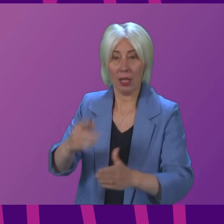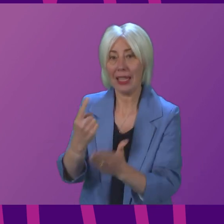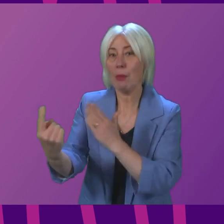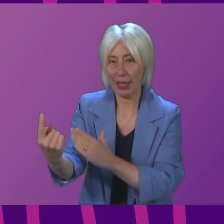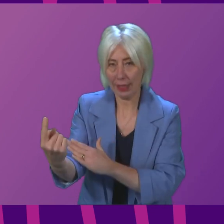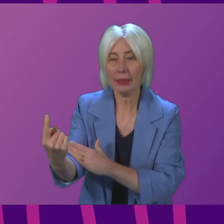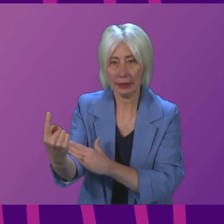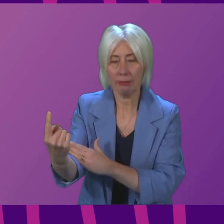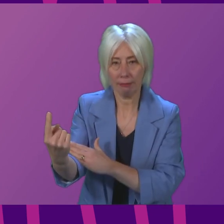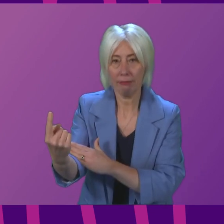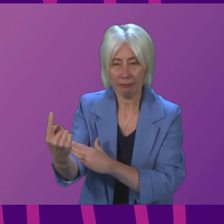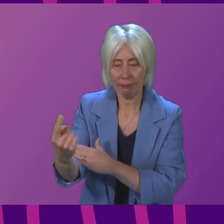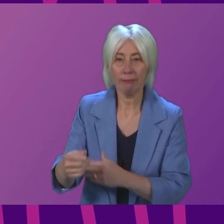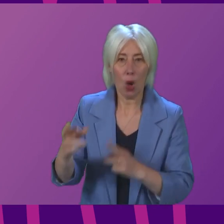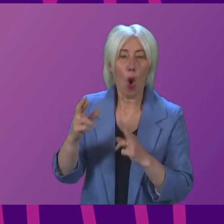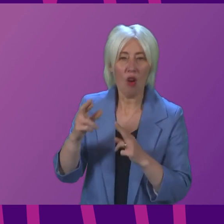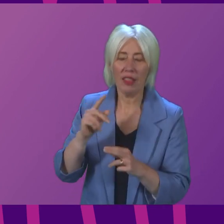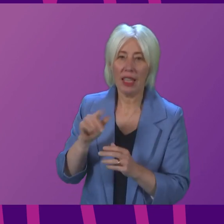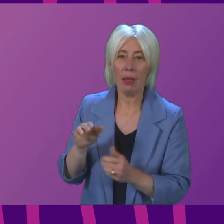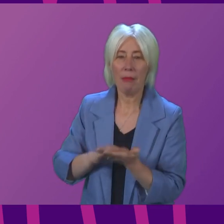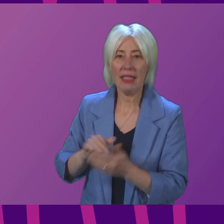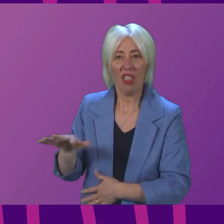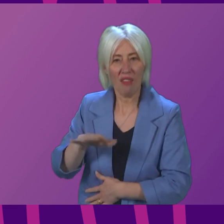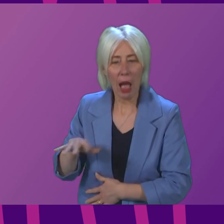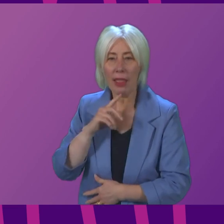I hope that it gives the family answers and comfort.